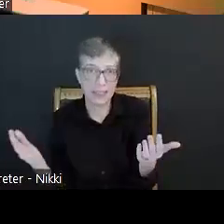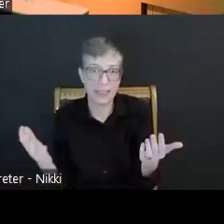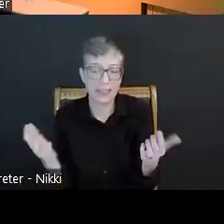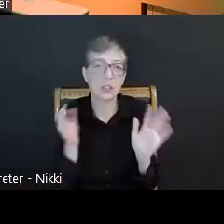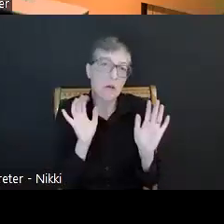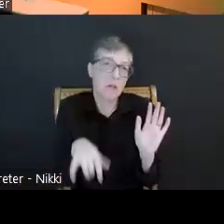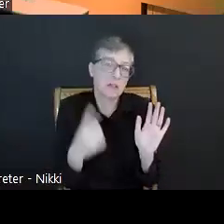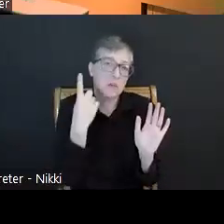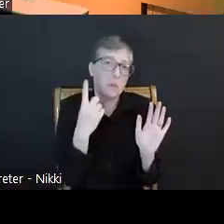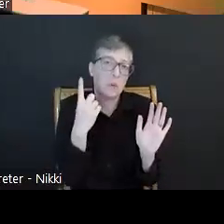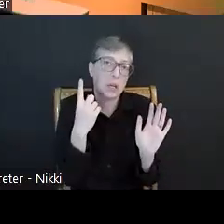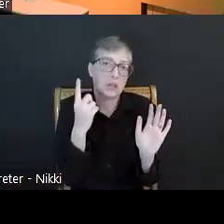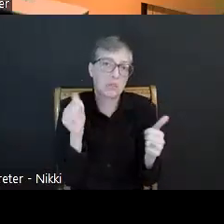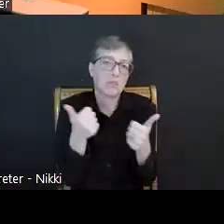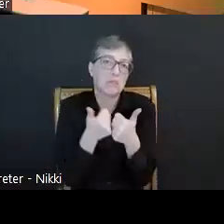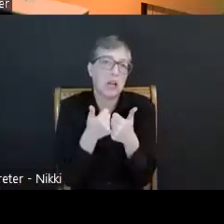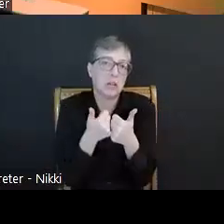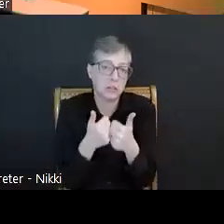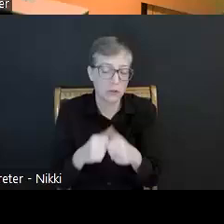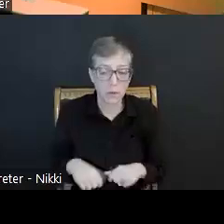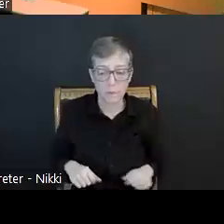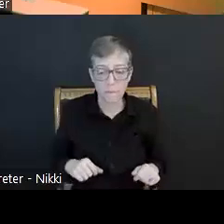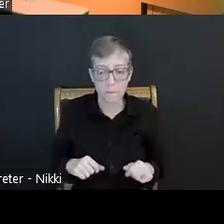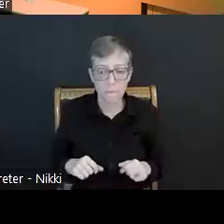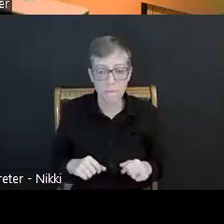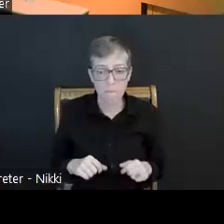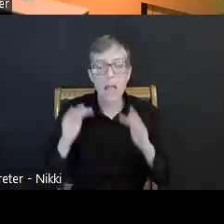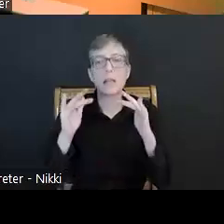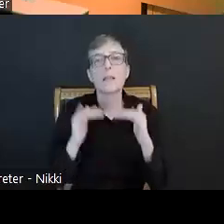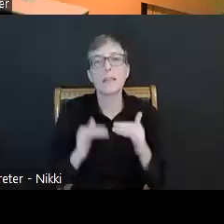the biggest challenges um and then those kinds of legal appointments or medical appointments